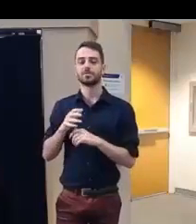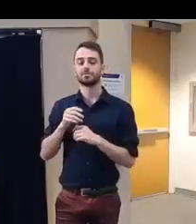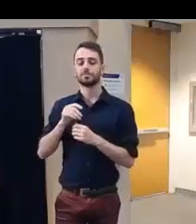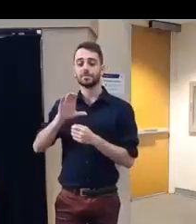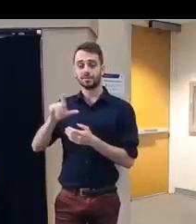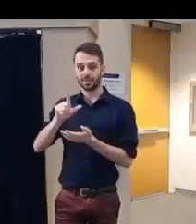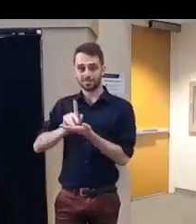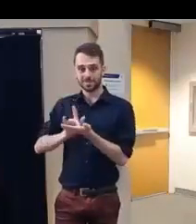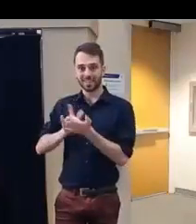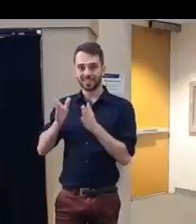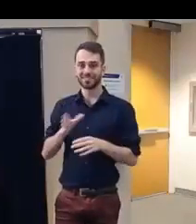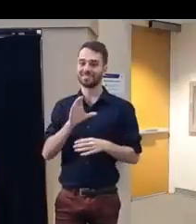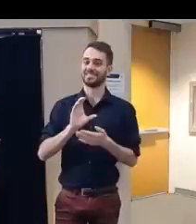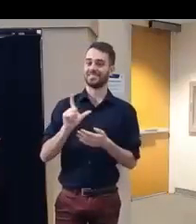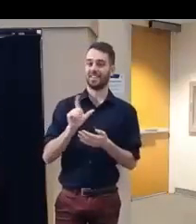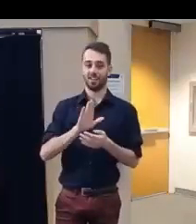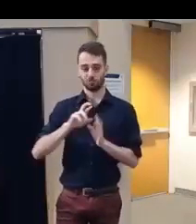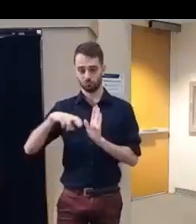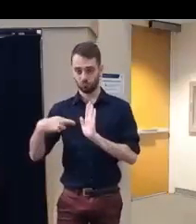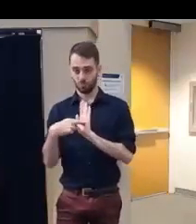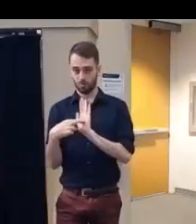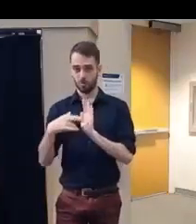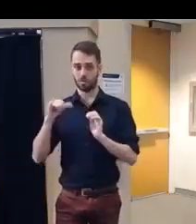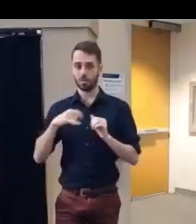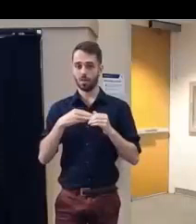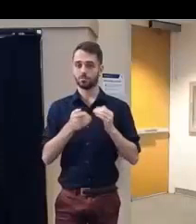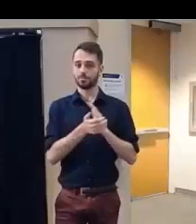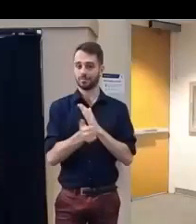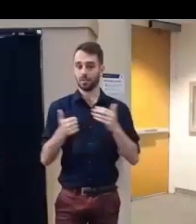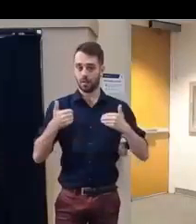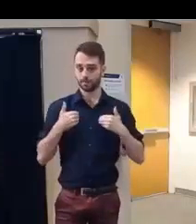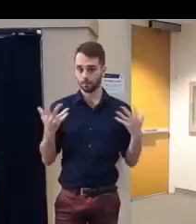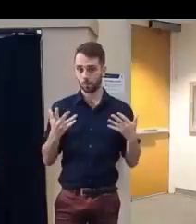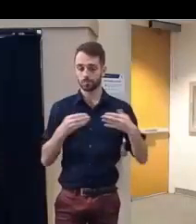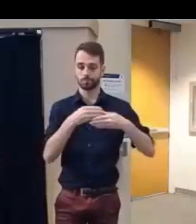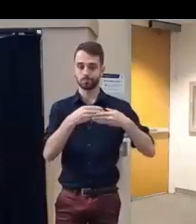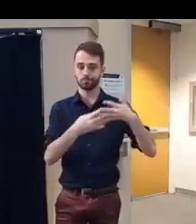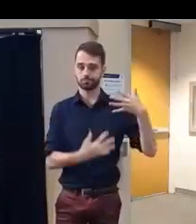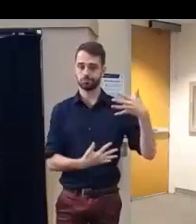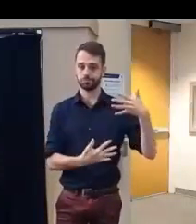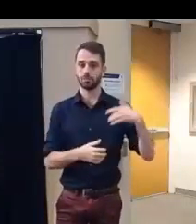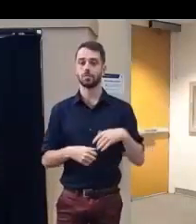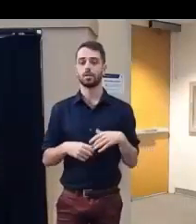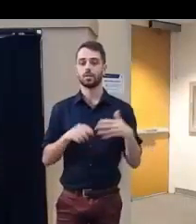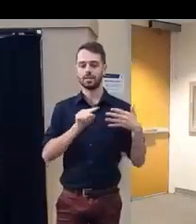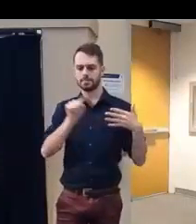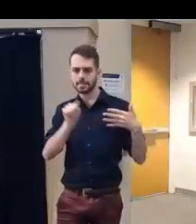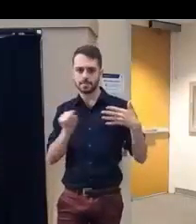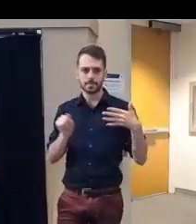and Psychiatry service and kind of give shown you the the vast interplay and how how all the